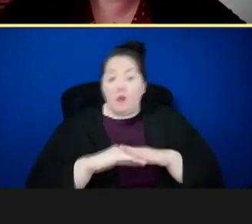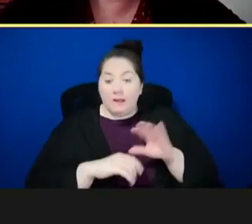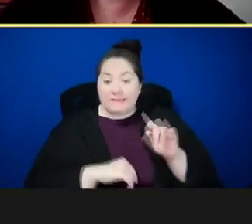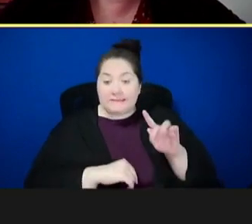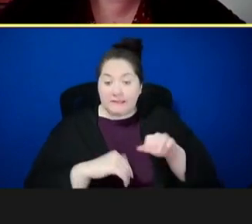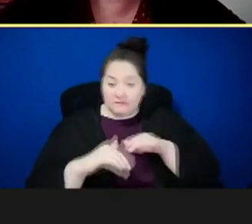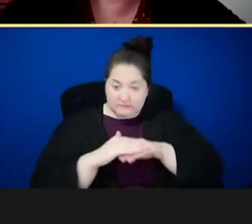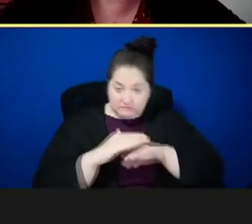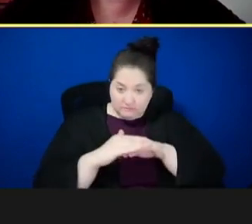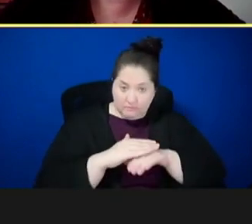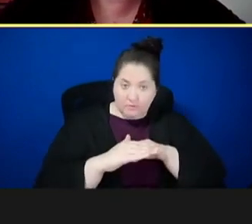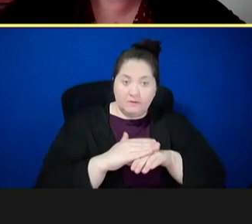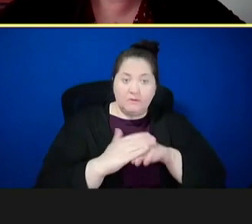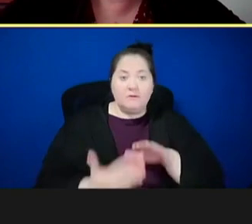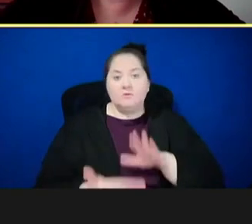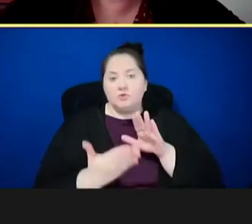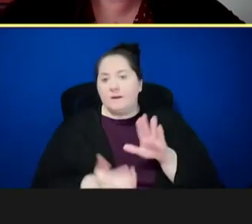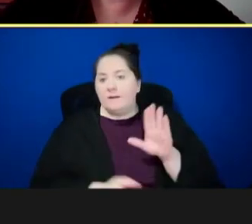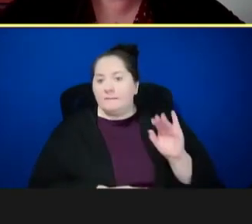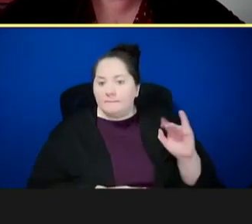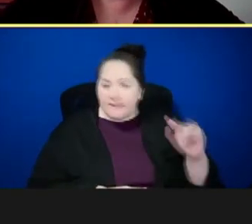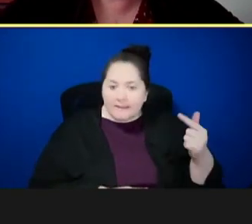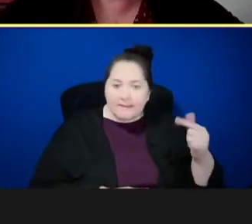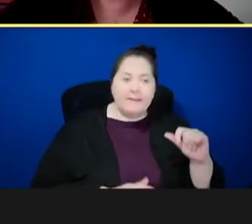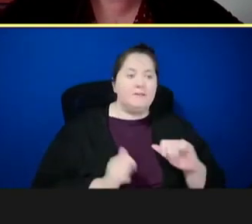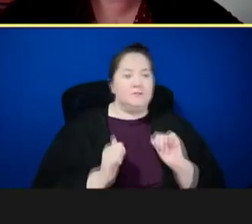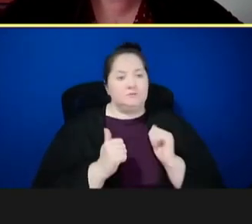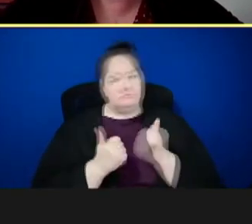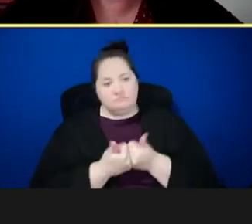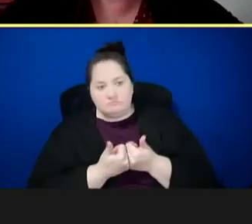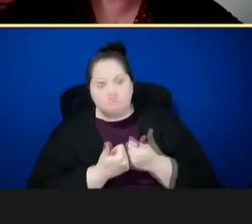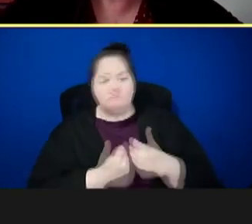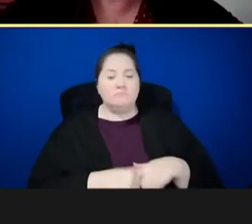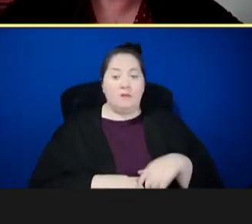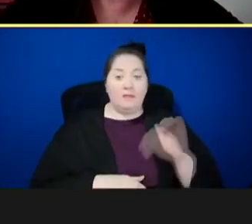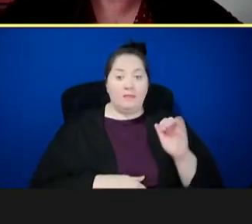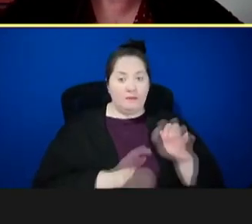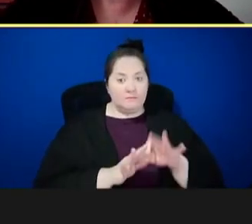especially addressing billing challenges for residents and staff, is an absolutely key area